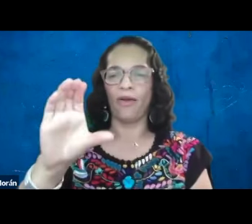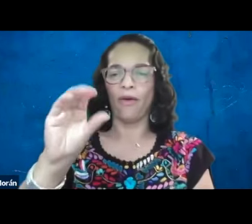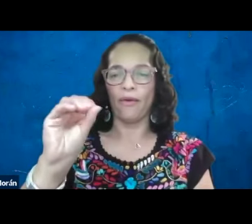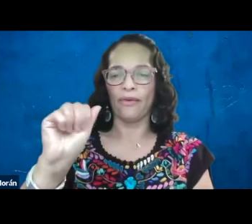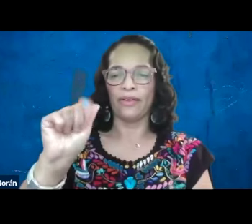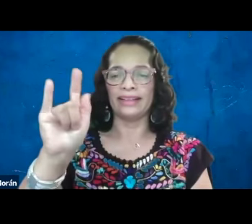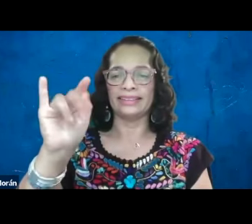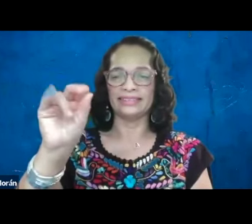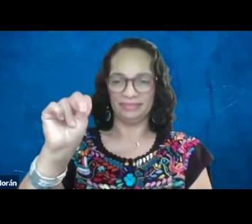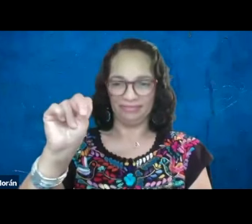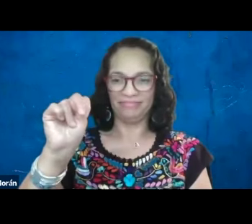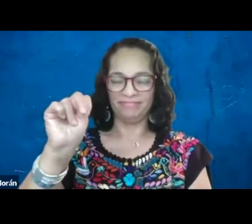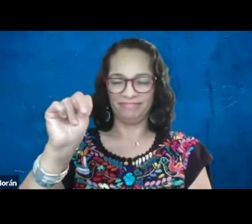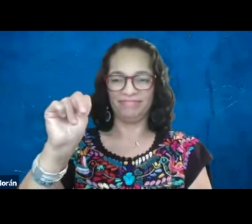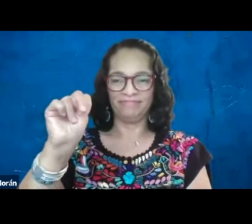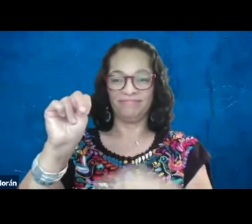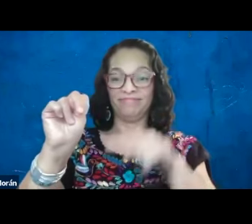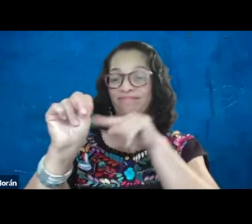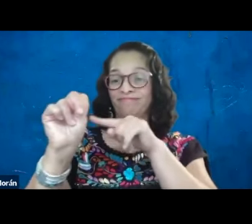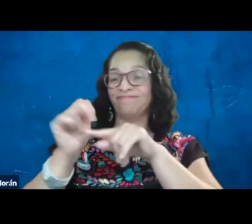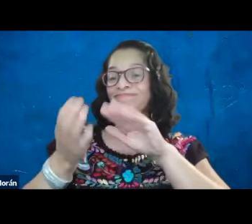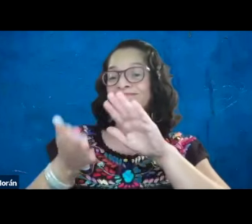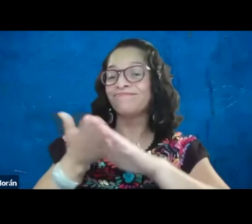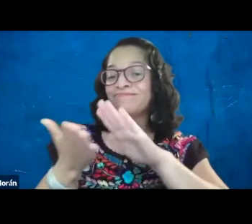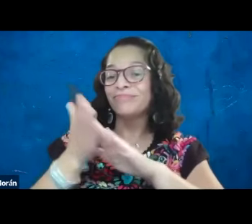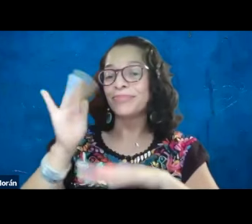group called the D.C. Breastfeeding Coalition.